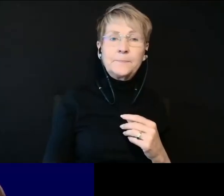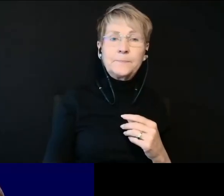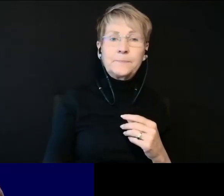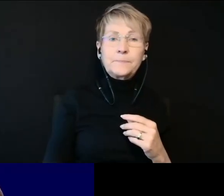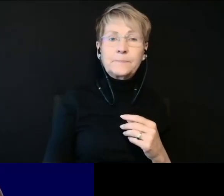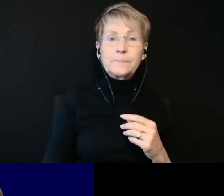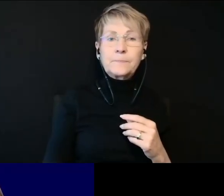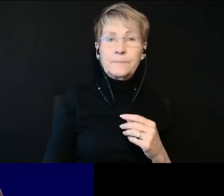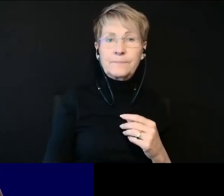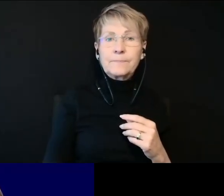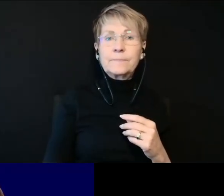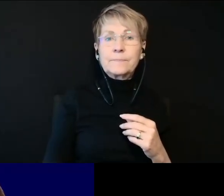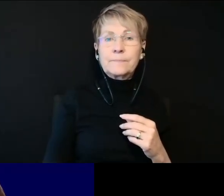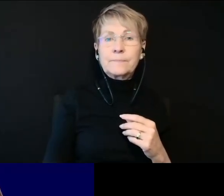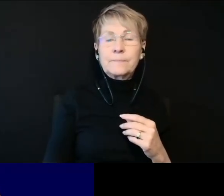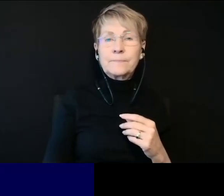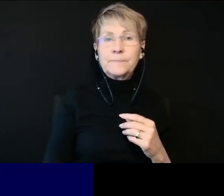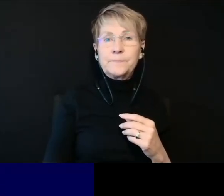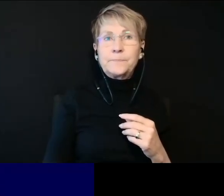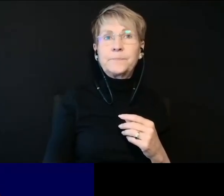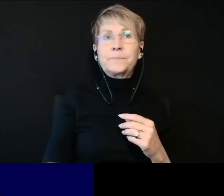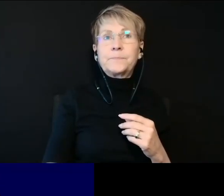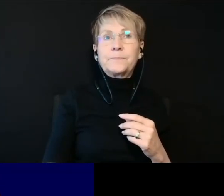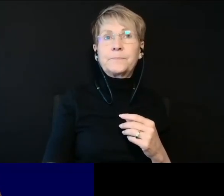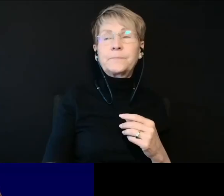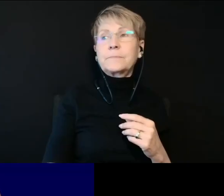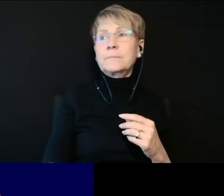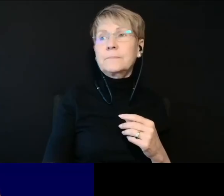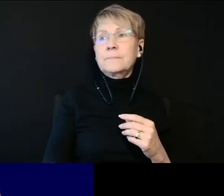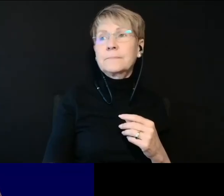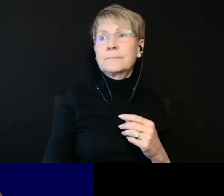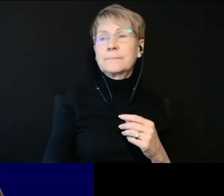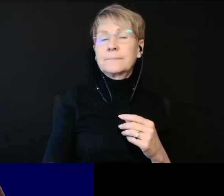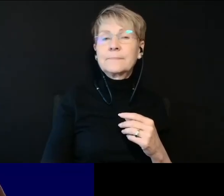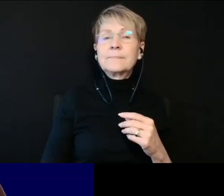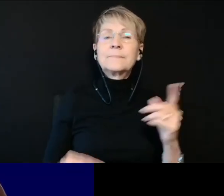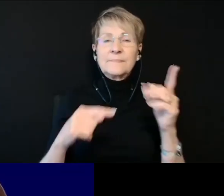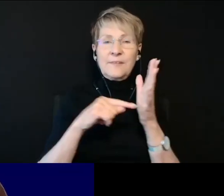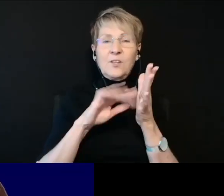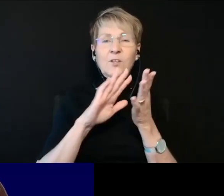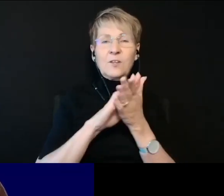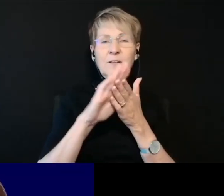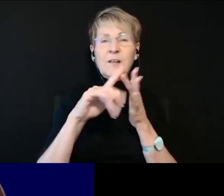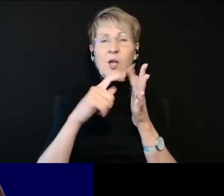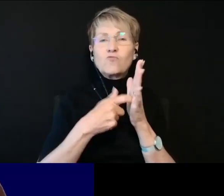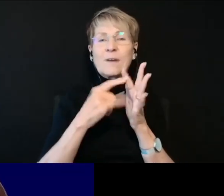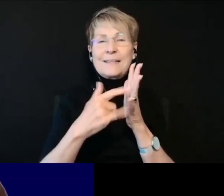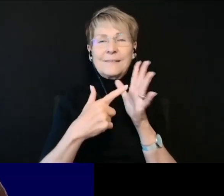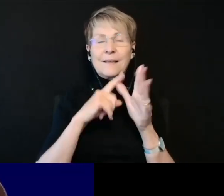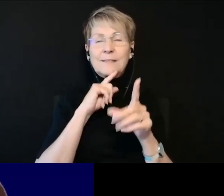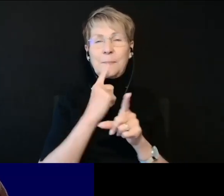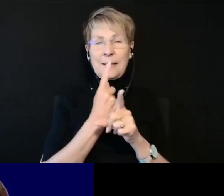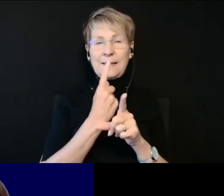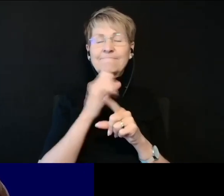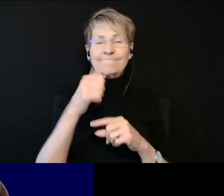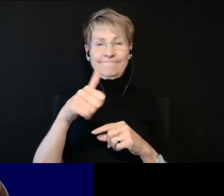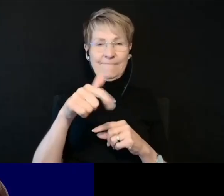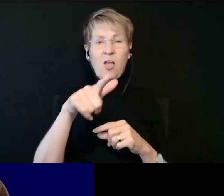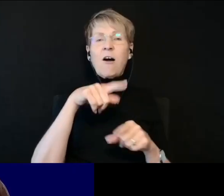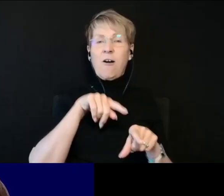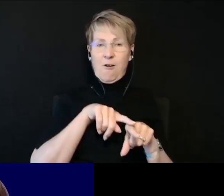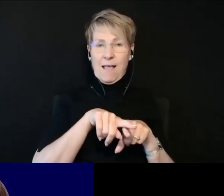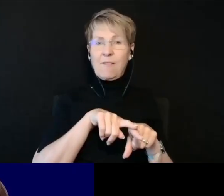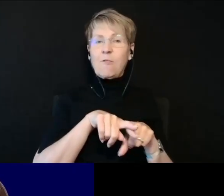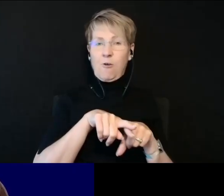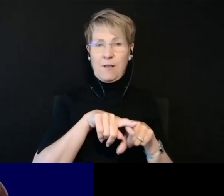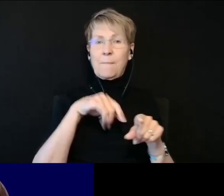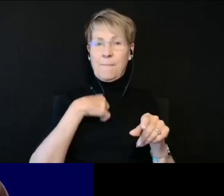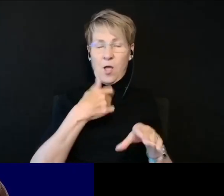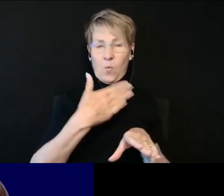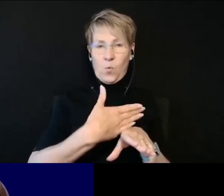question. I learnt this on the go as an occupational therapist. I read up about lighting